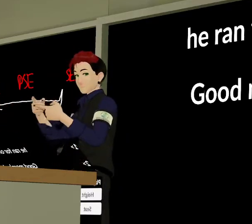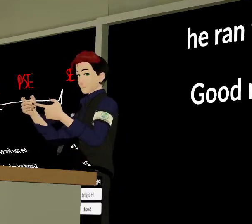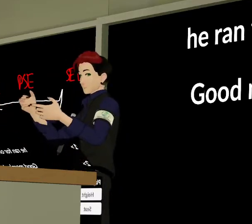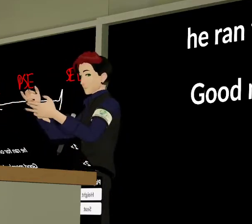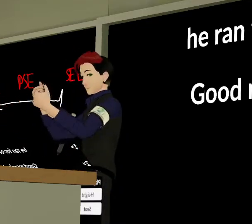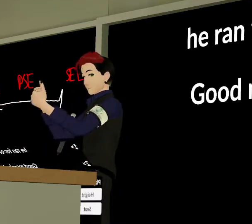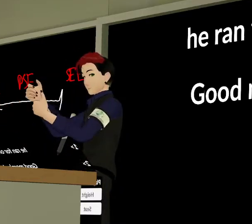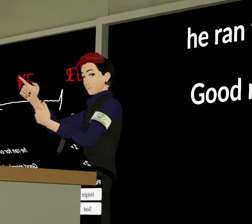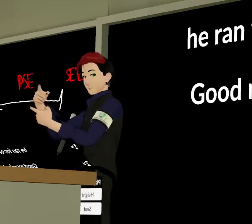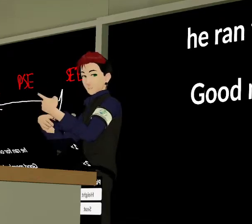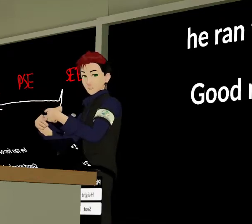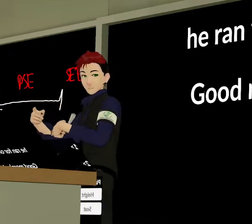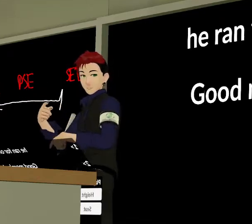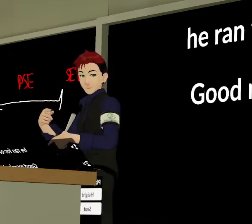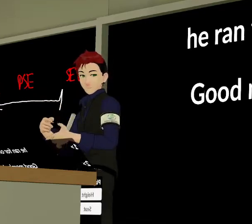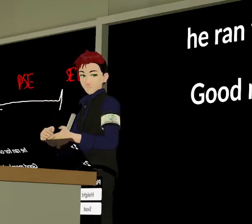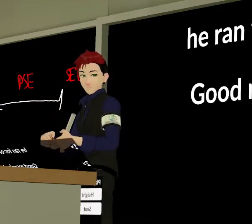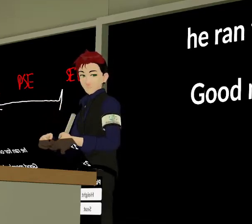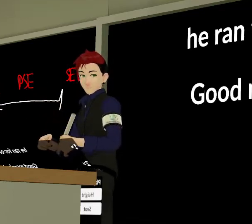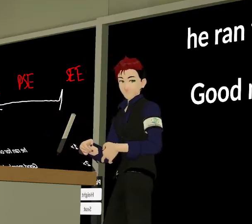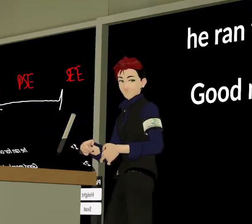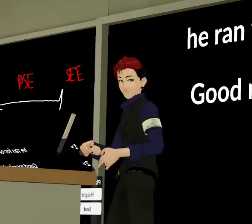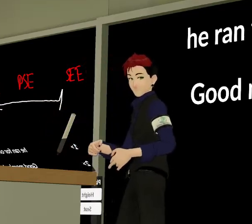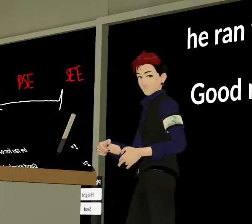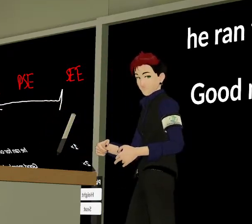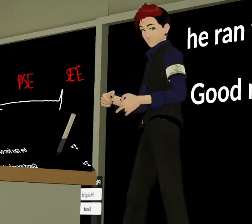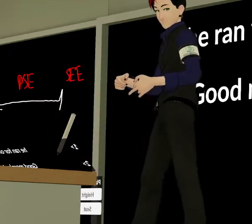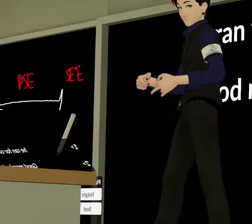and then matching that sign